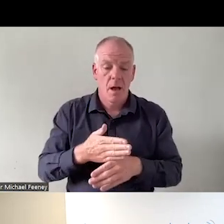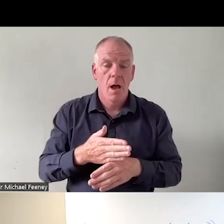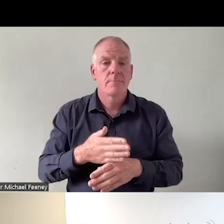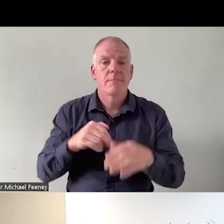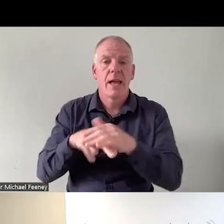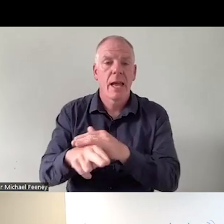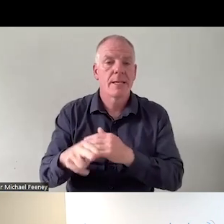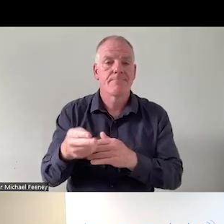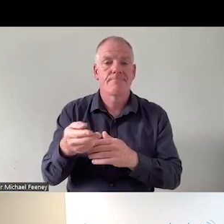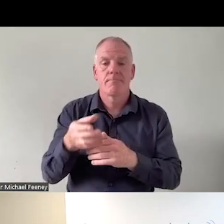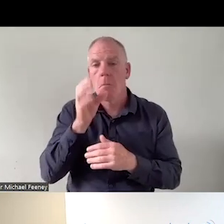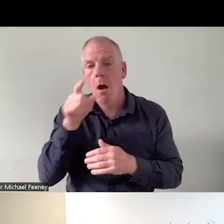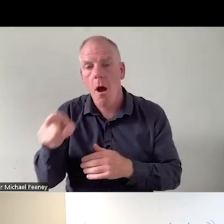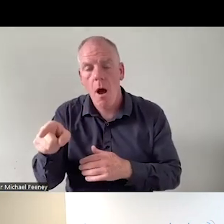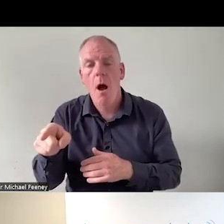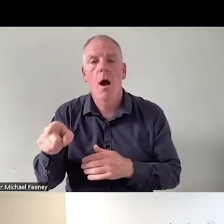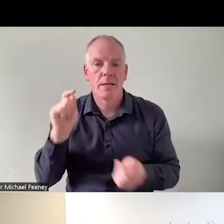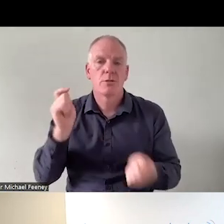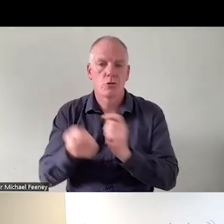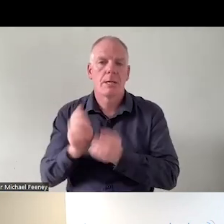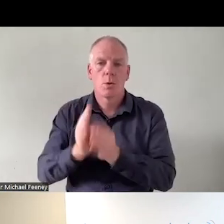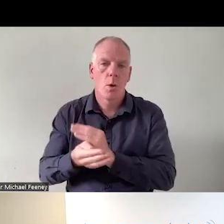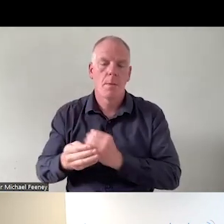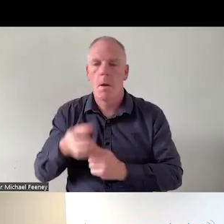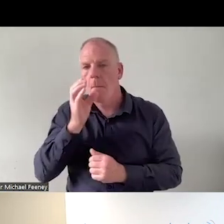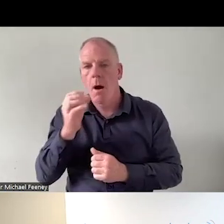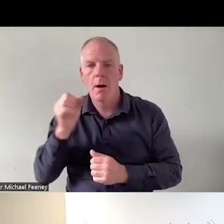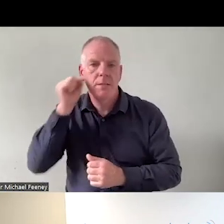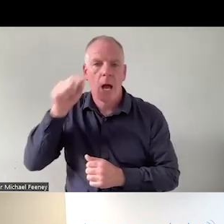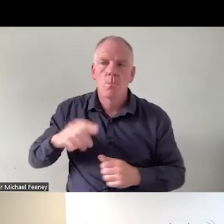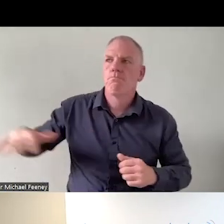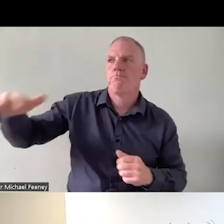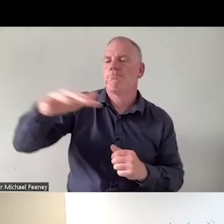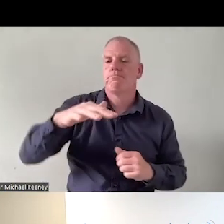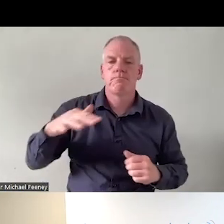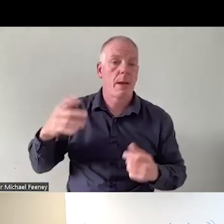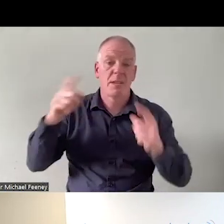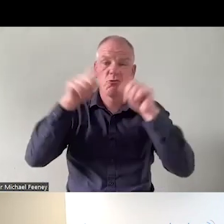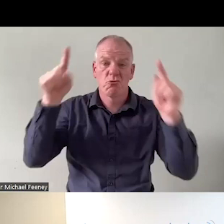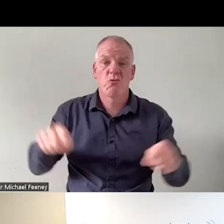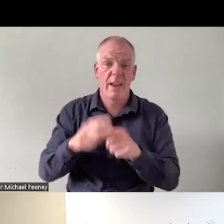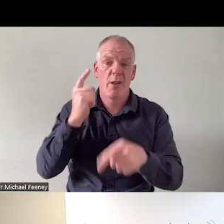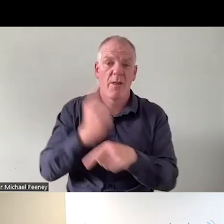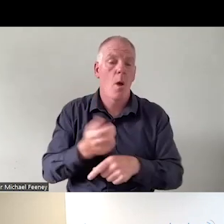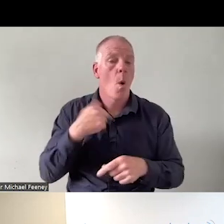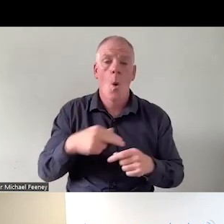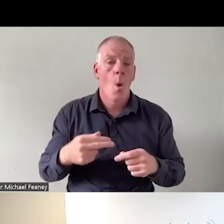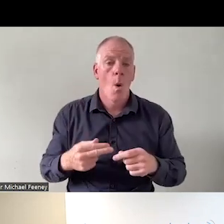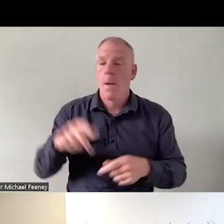and the audio would then transfer to bar sound, for example, if there was a screen on for example, or a pop-up performer in that area.